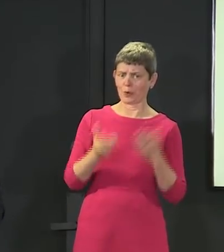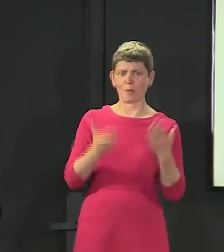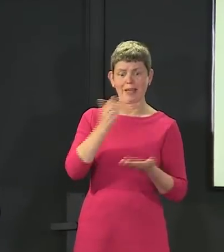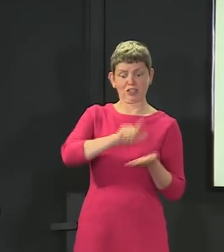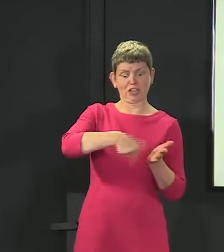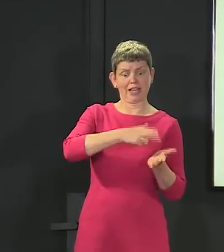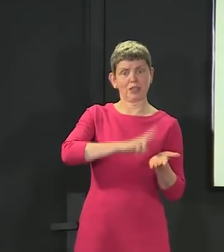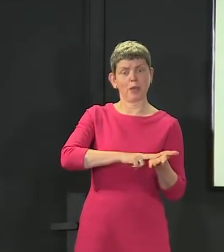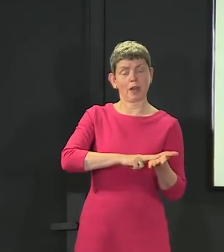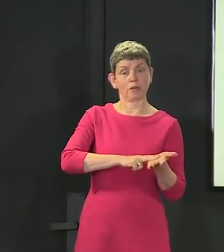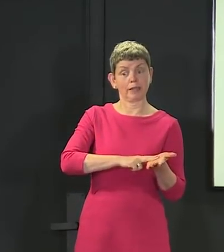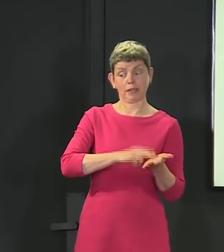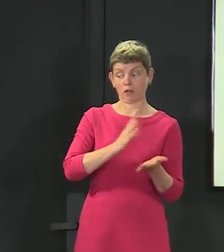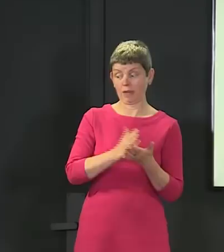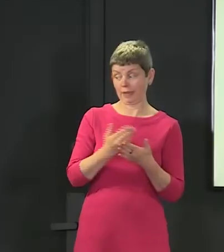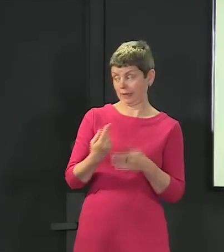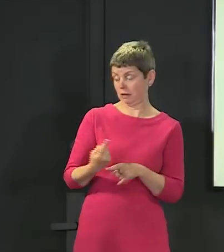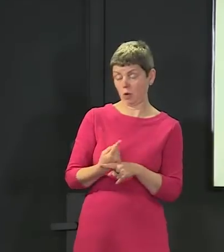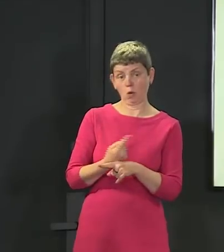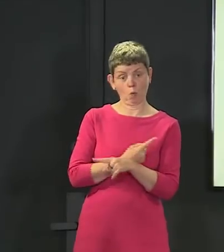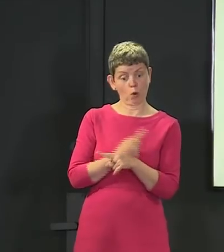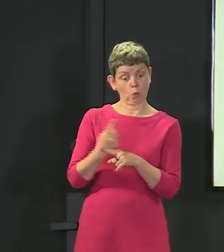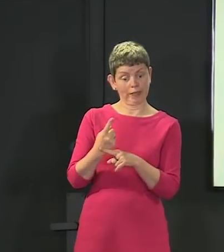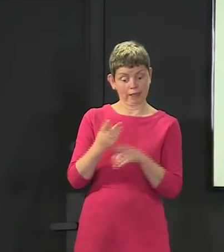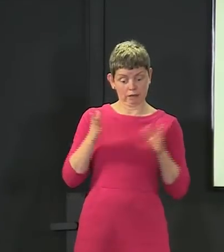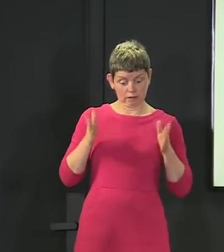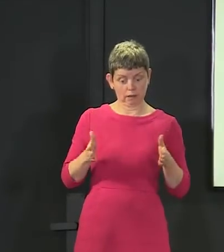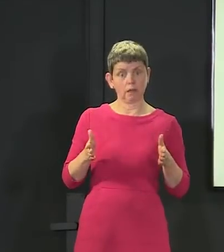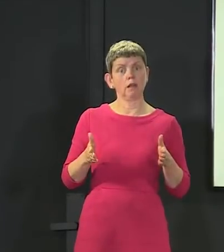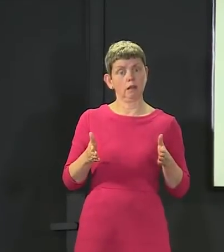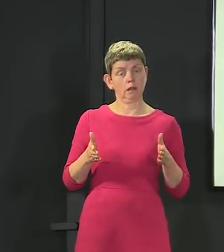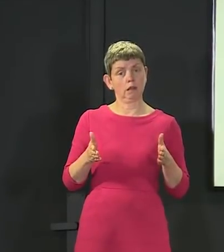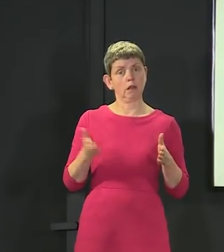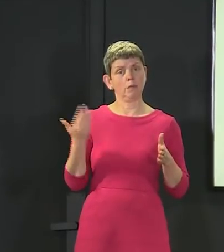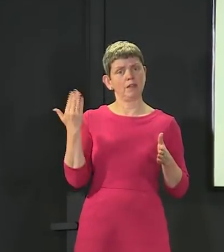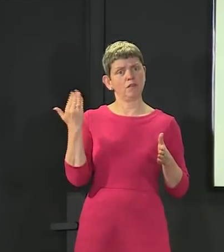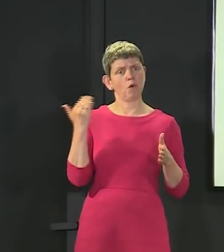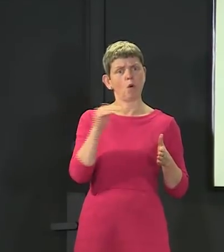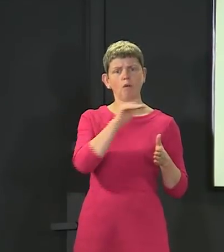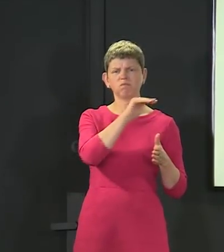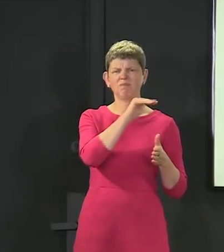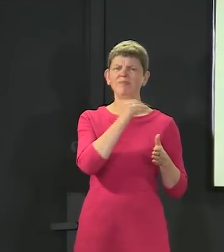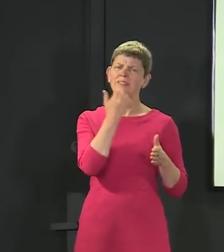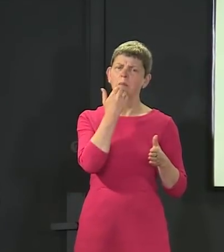last seven days we've seen another step change we were plateauing with our figures for probably a